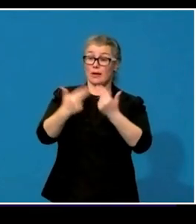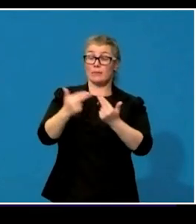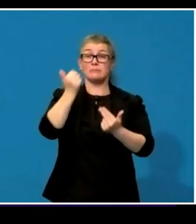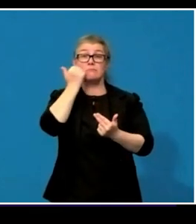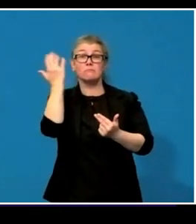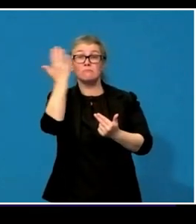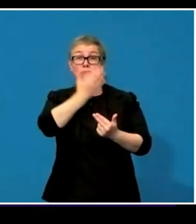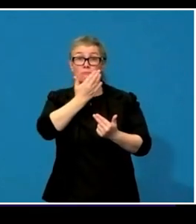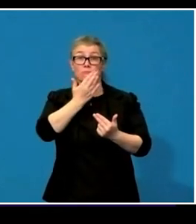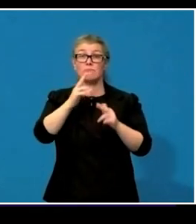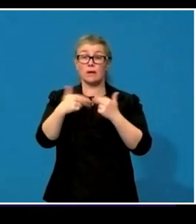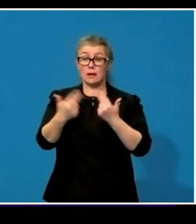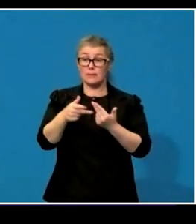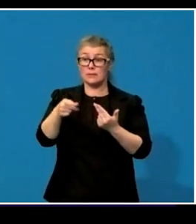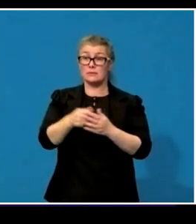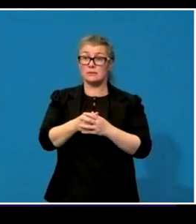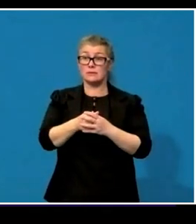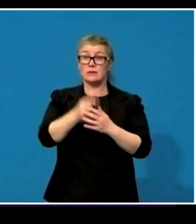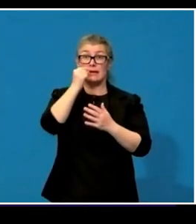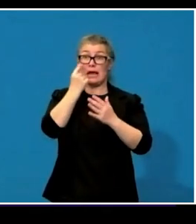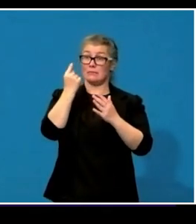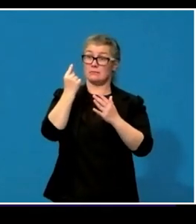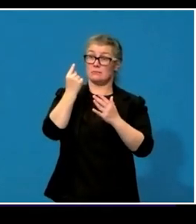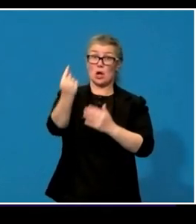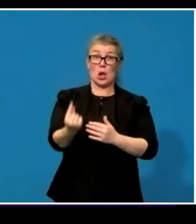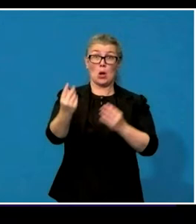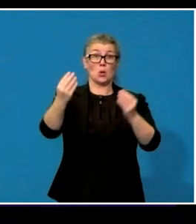terms of without considerable supports to be able to build the capacity.